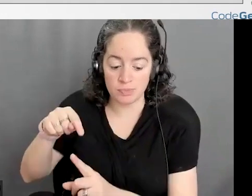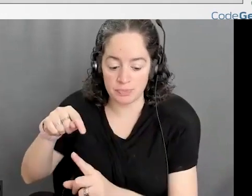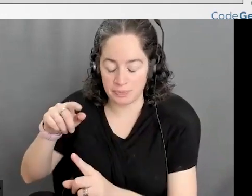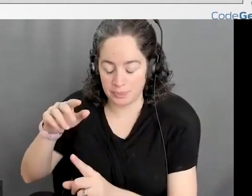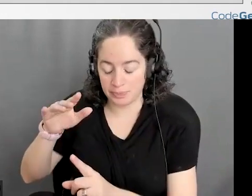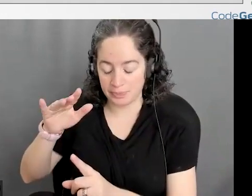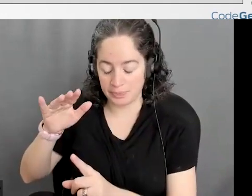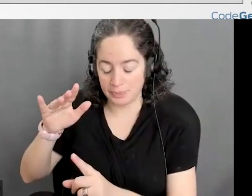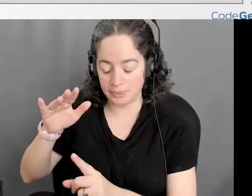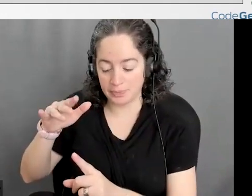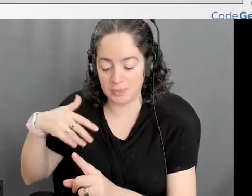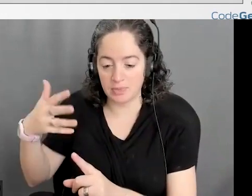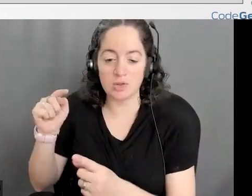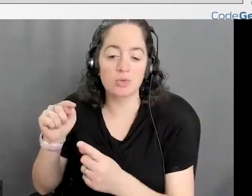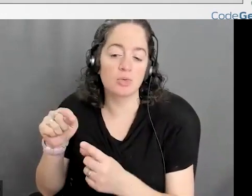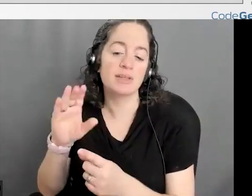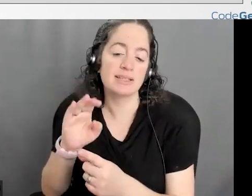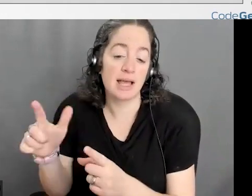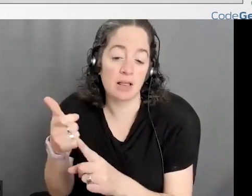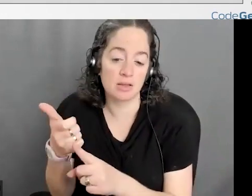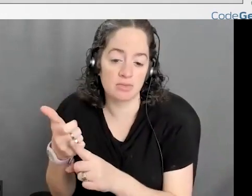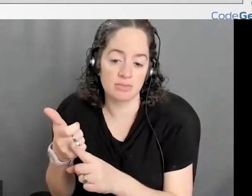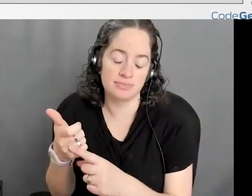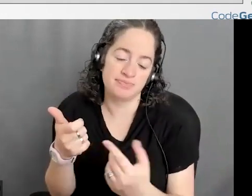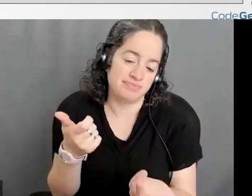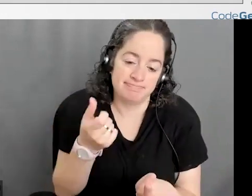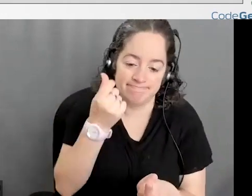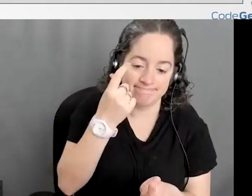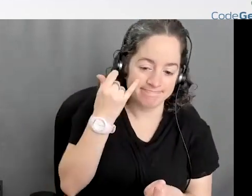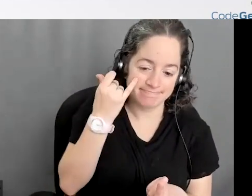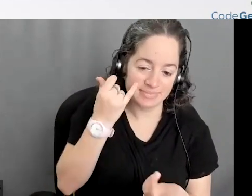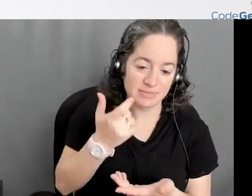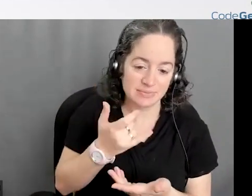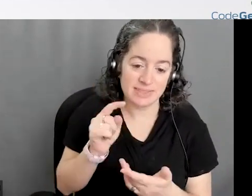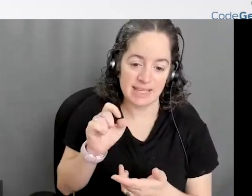into this cell, because if you don't have a tab index, then you can't focus on it.